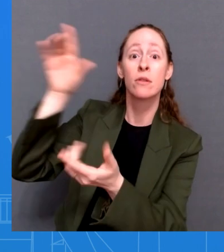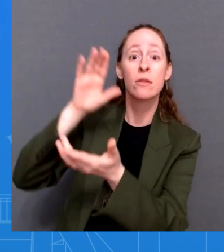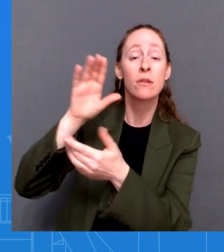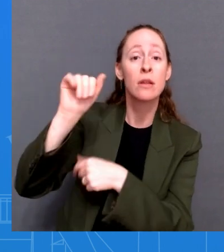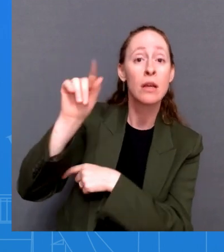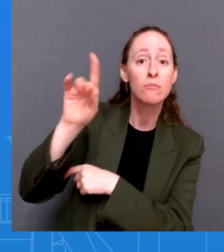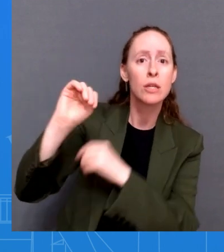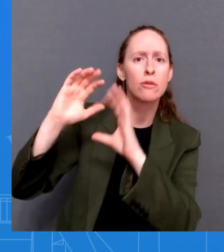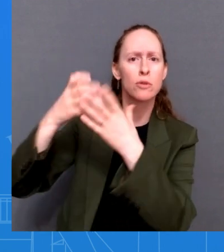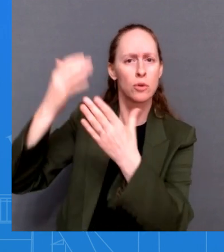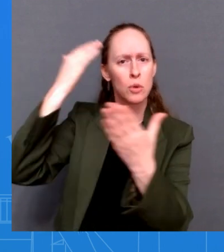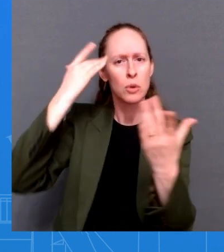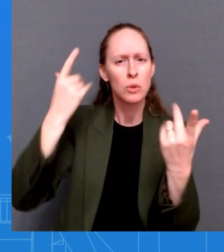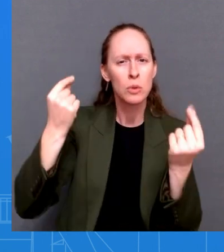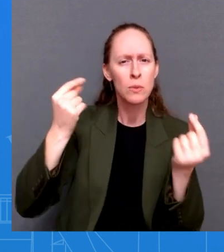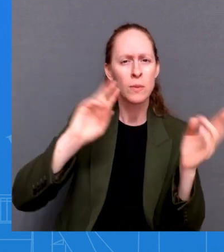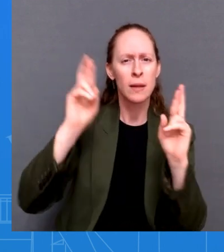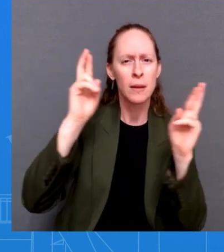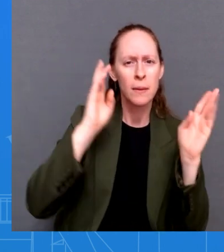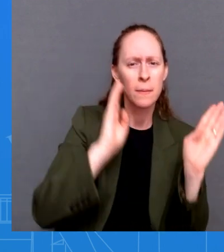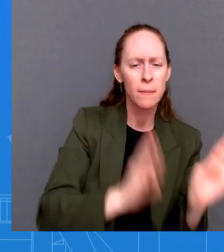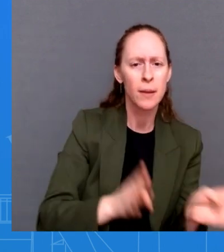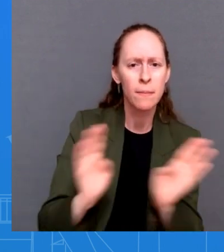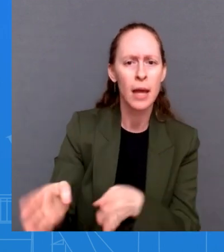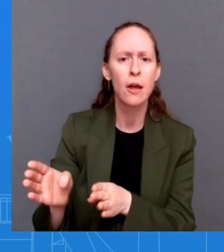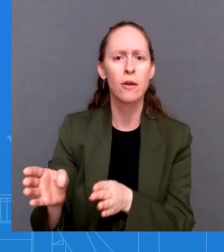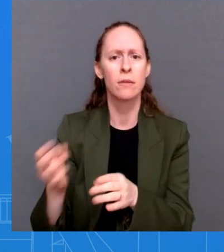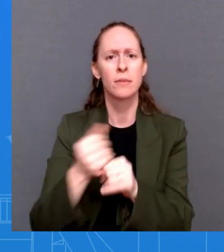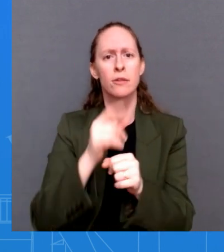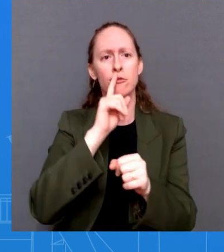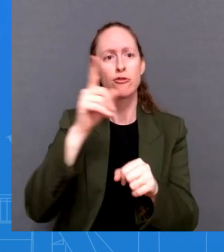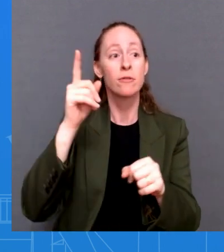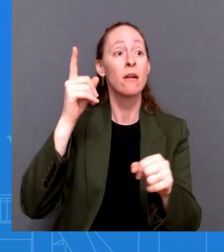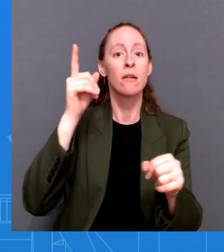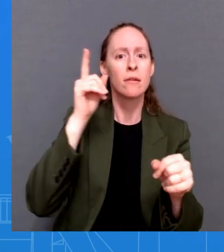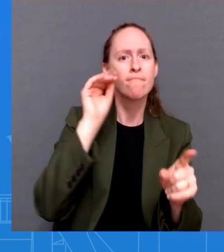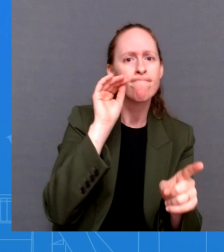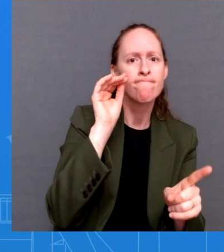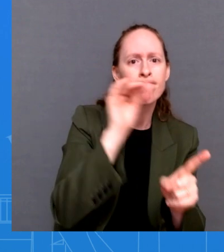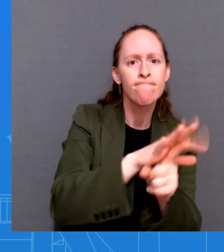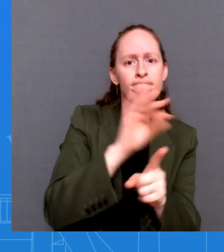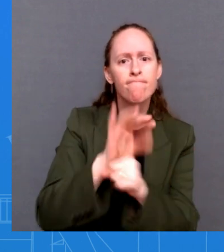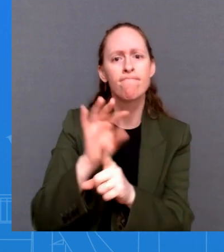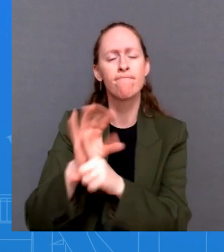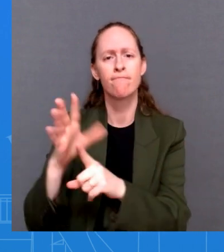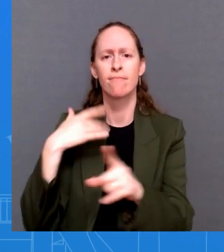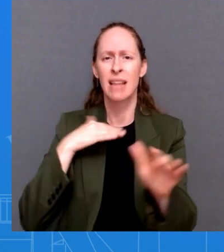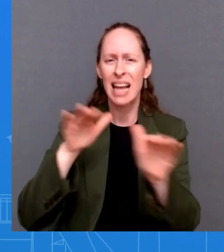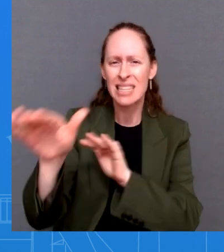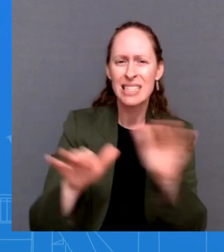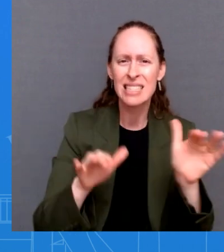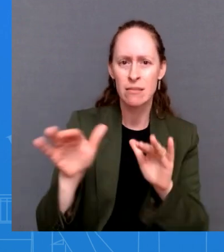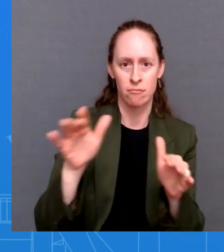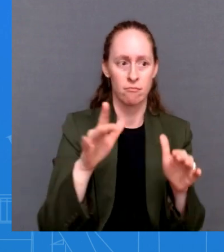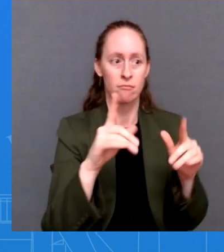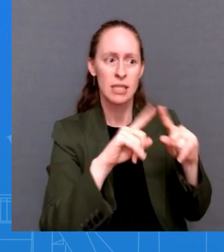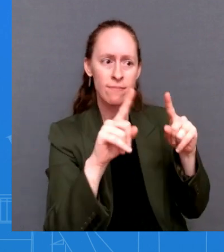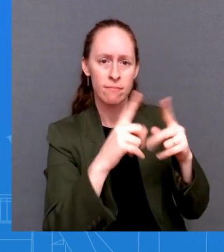and education and conduct outreach to those at risk. As you have heard me say many times before, we remain open to feedback on how